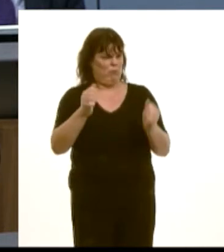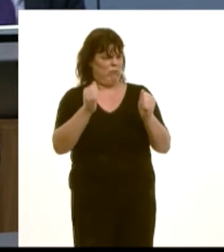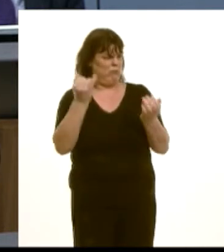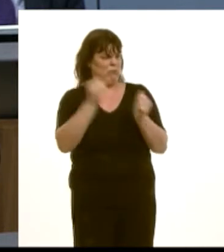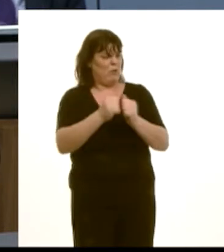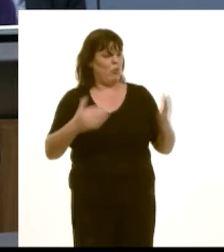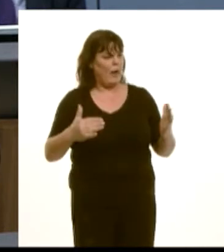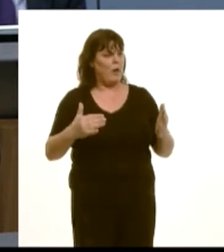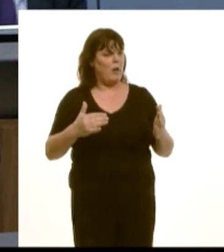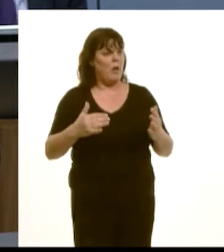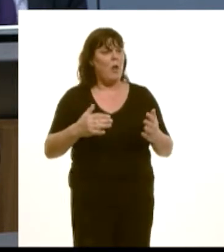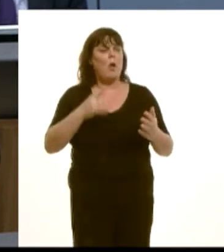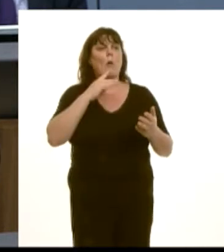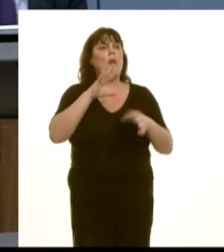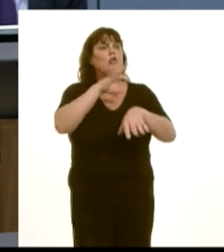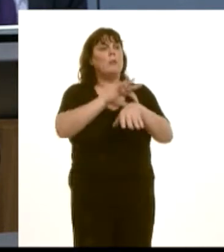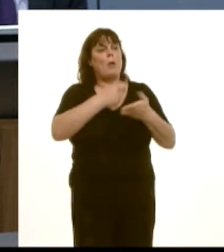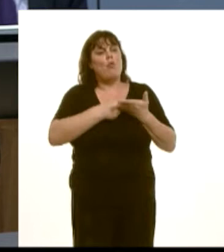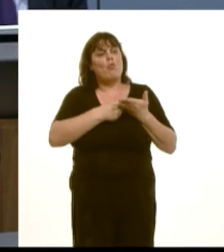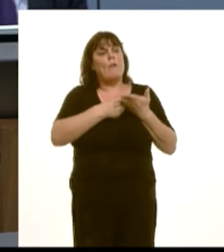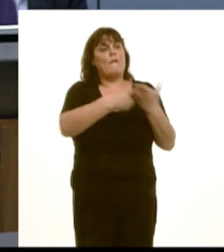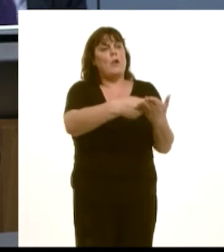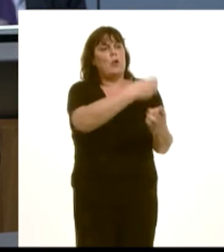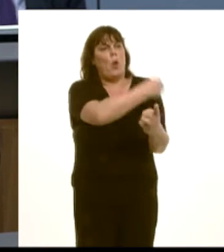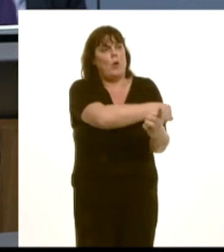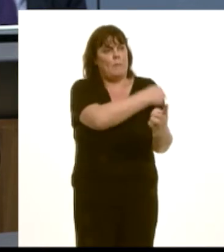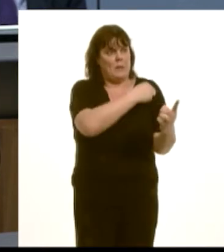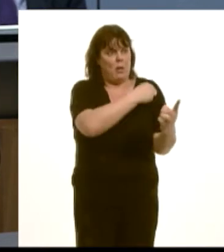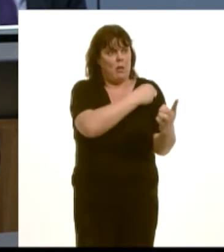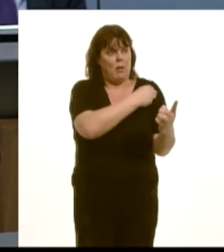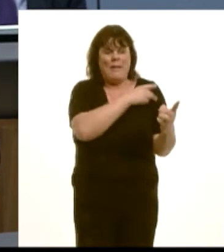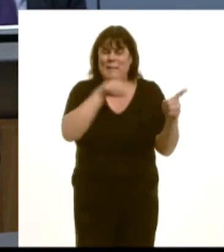The clock starts ticking in terms of the record from the time of a referral from a GP to treatment